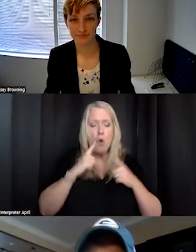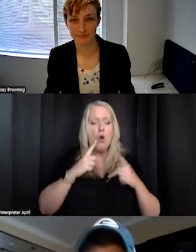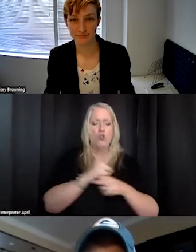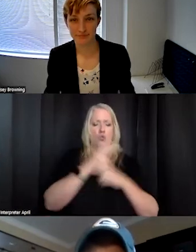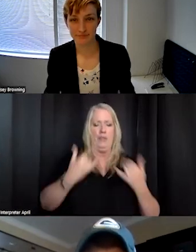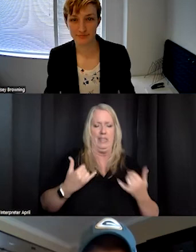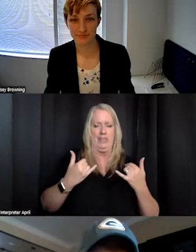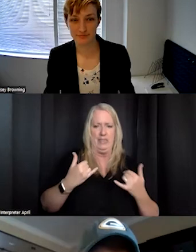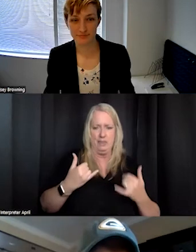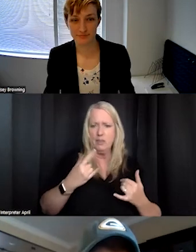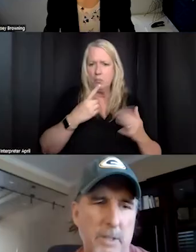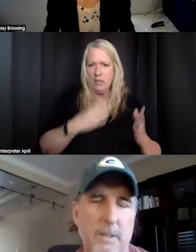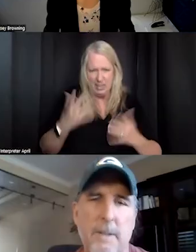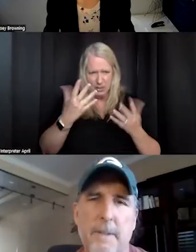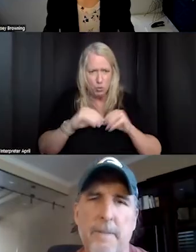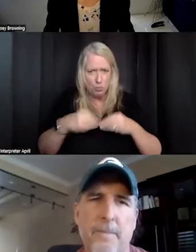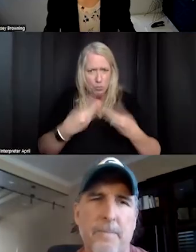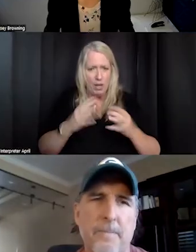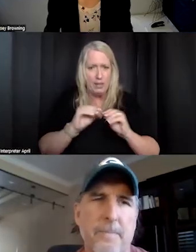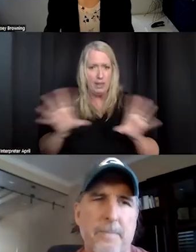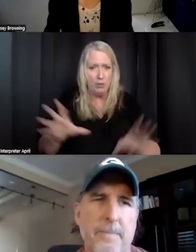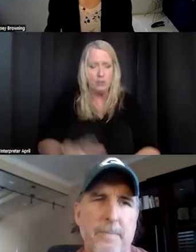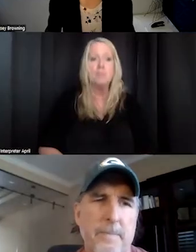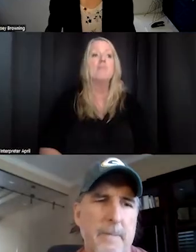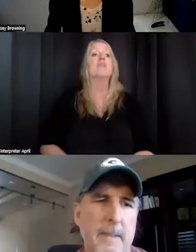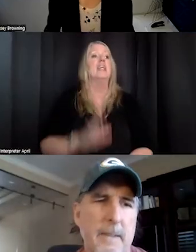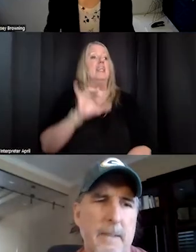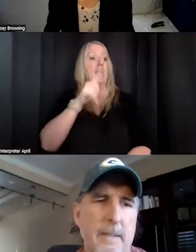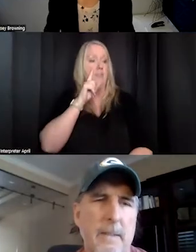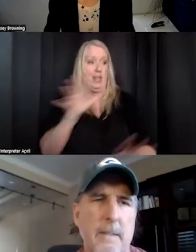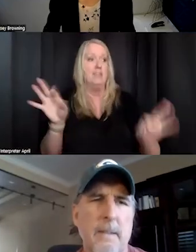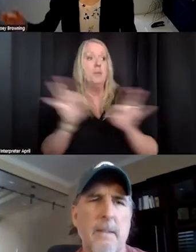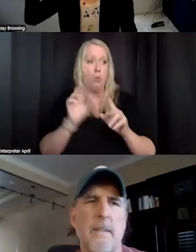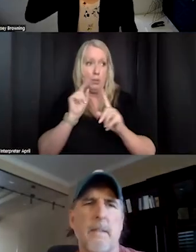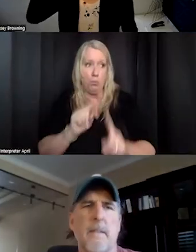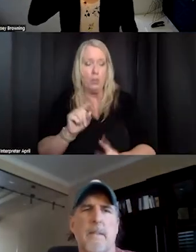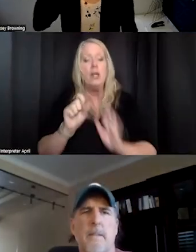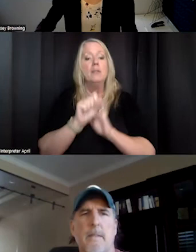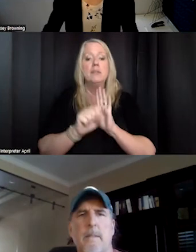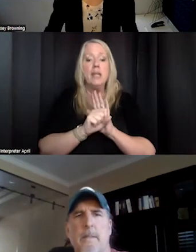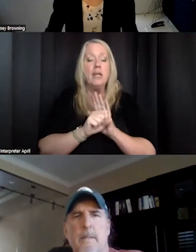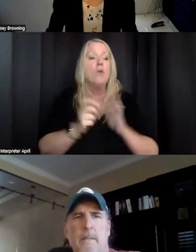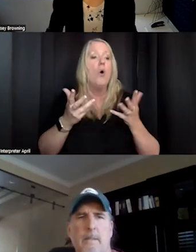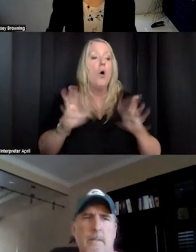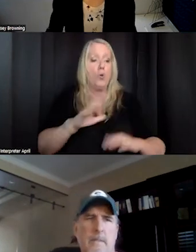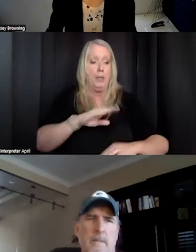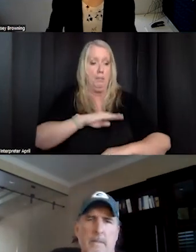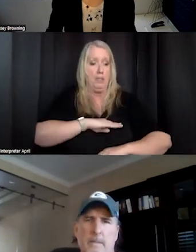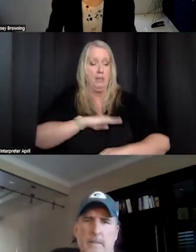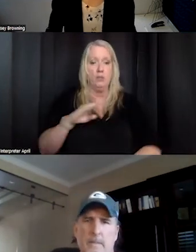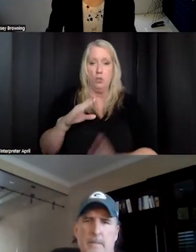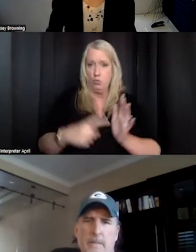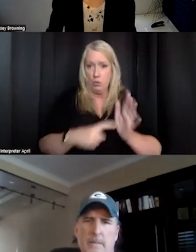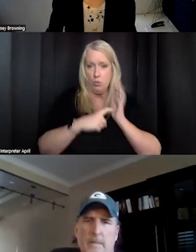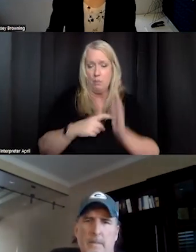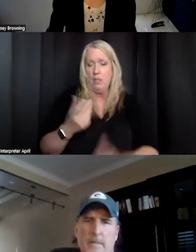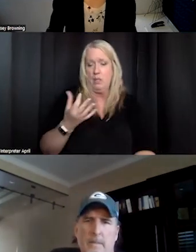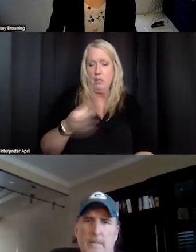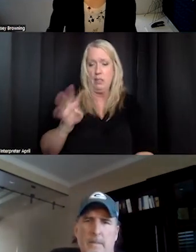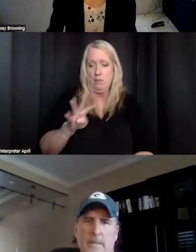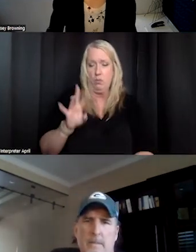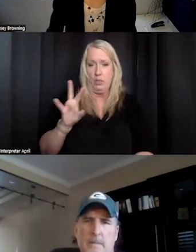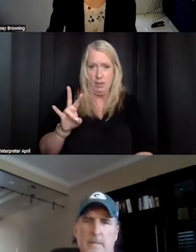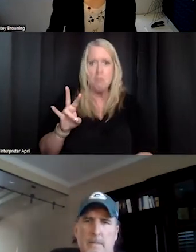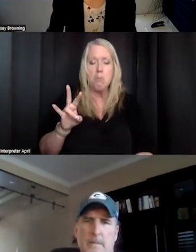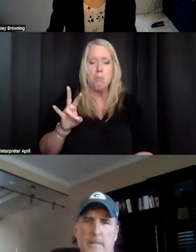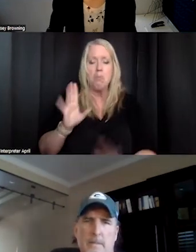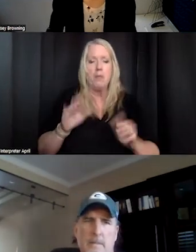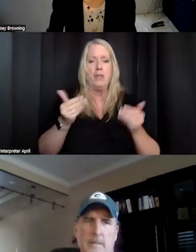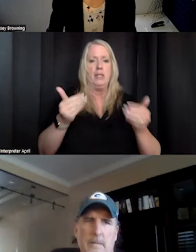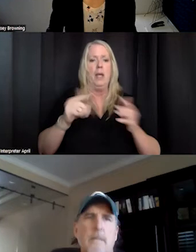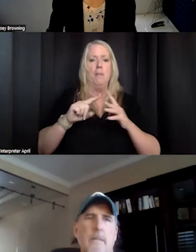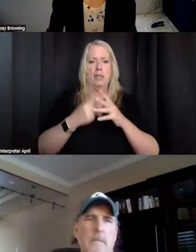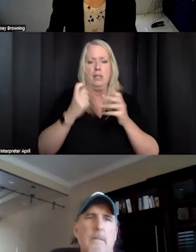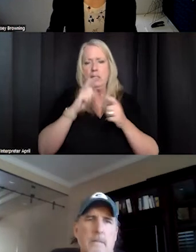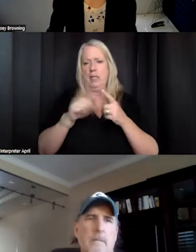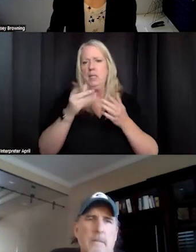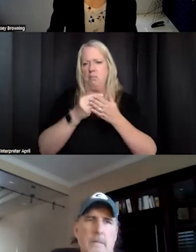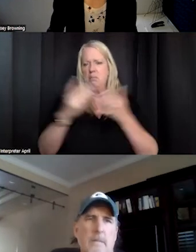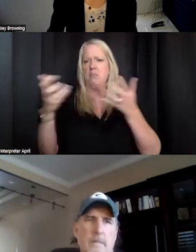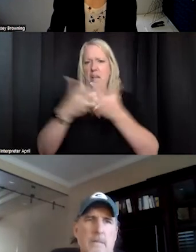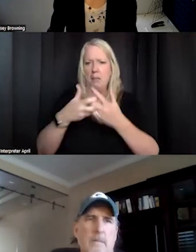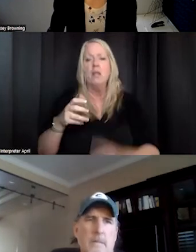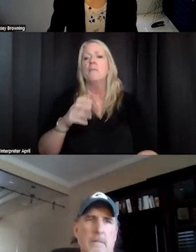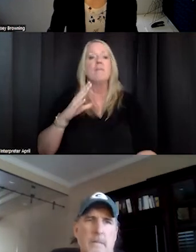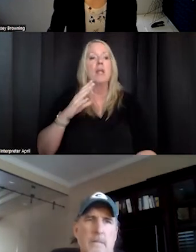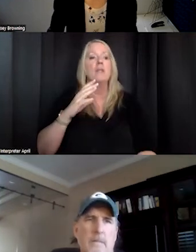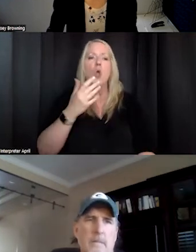A STATE THEY CAN BEGIN CLAIMING. SO THERE IS A POSSIBILITY THAT WE WOULDN'T NECESSARILY, EVEN,